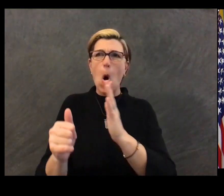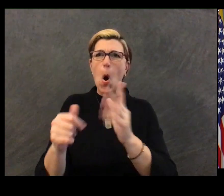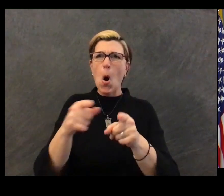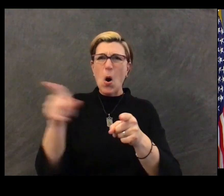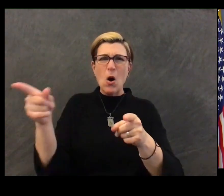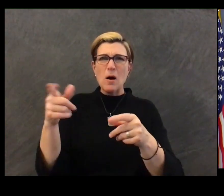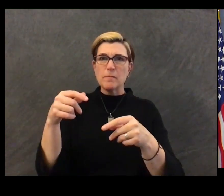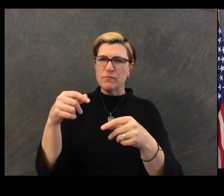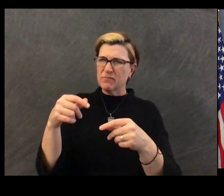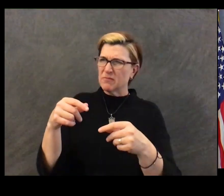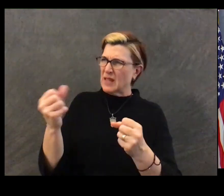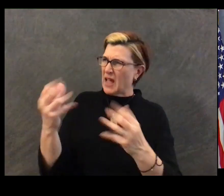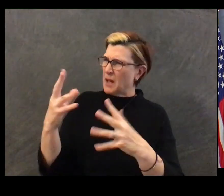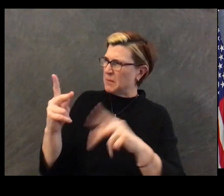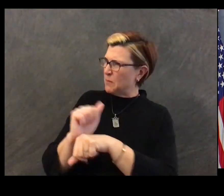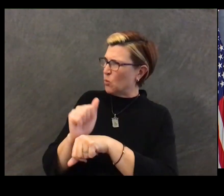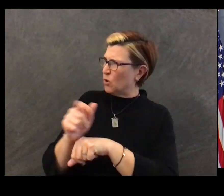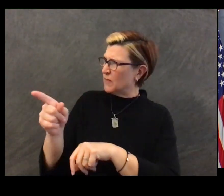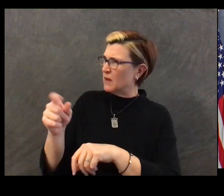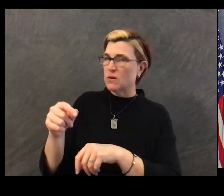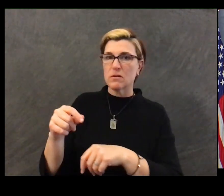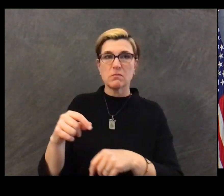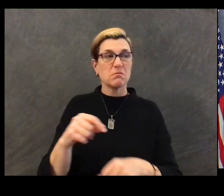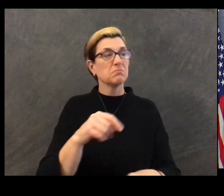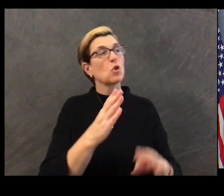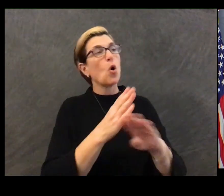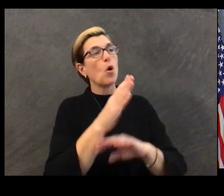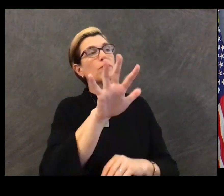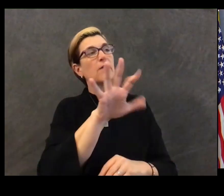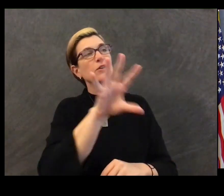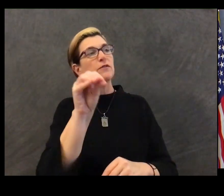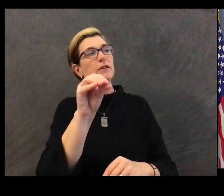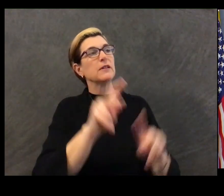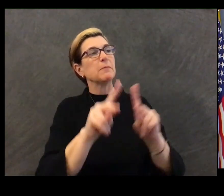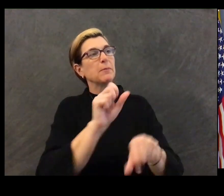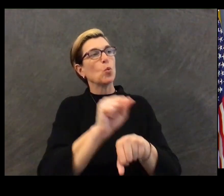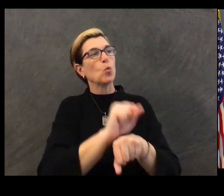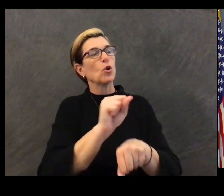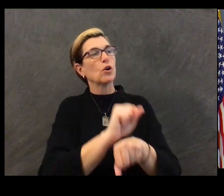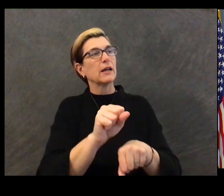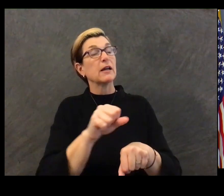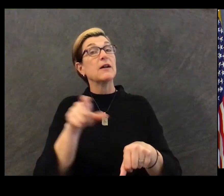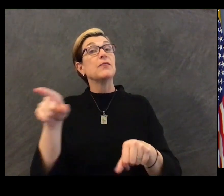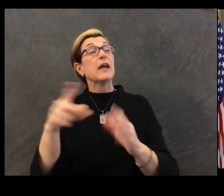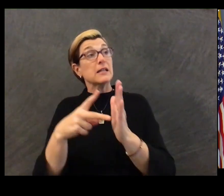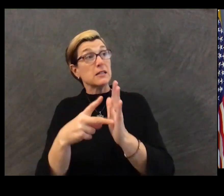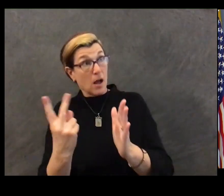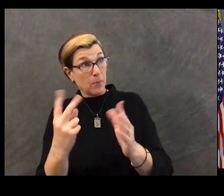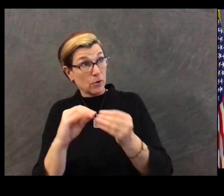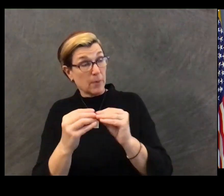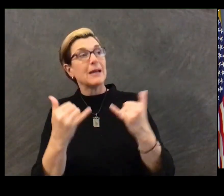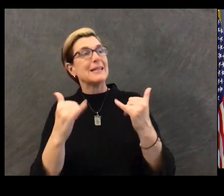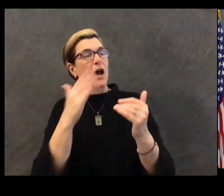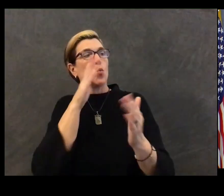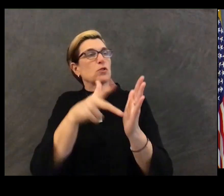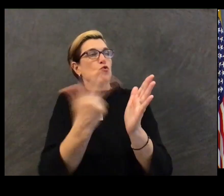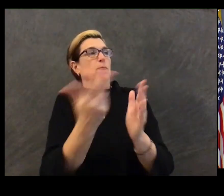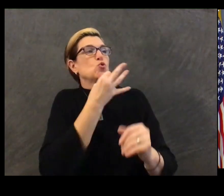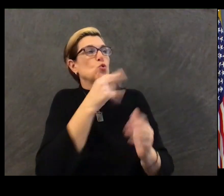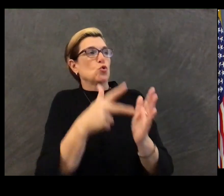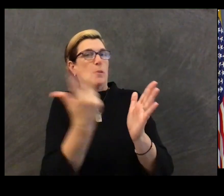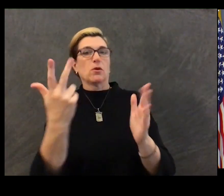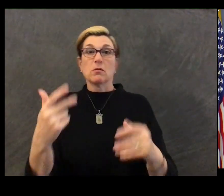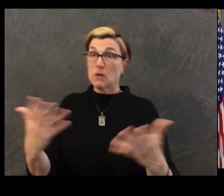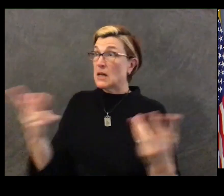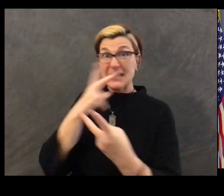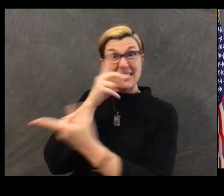would you say were there nobody thought this could be done the fake news was